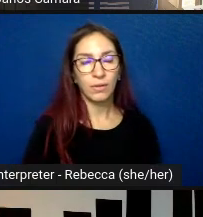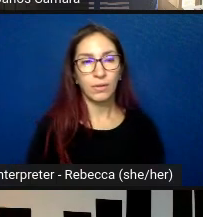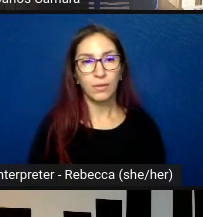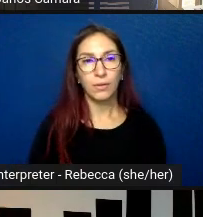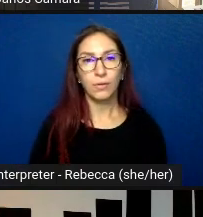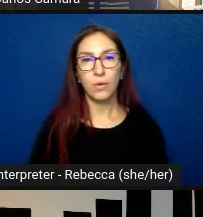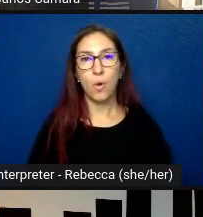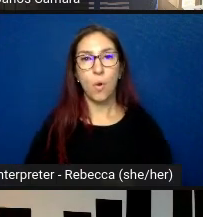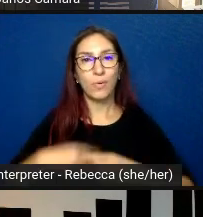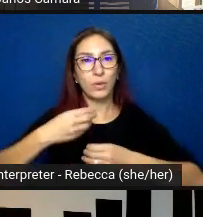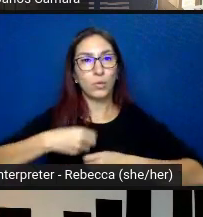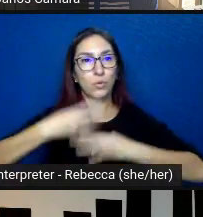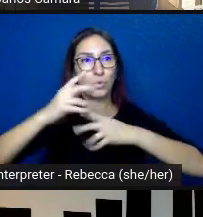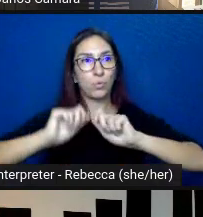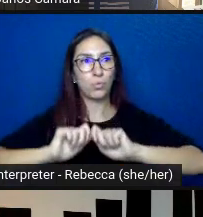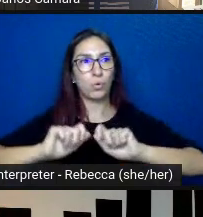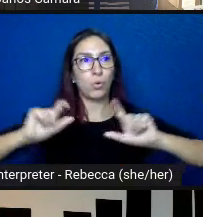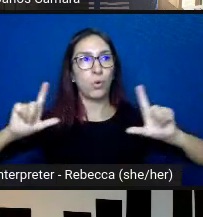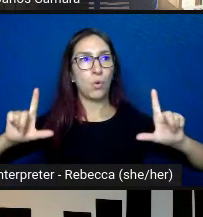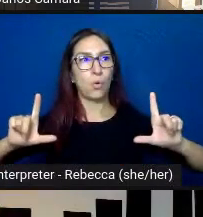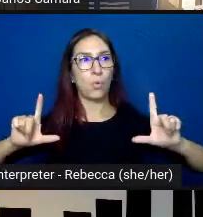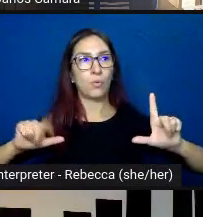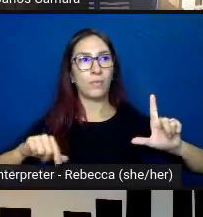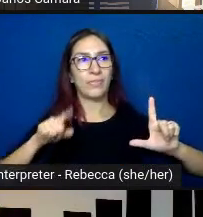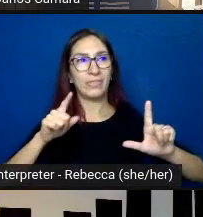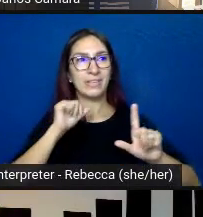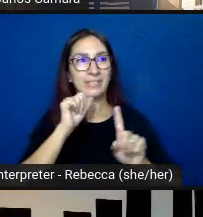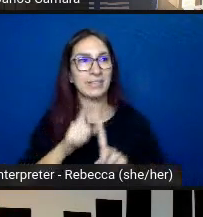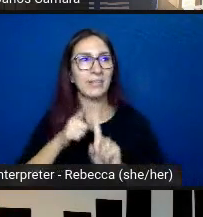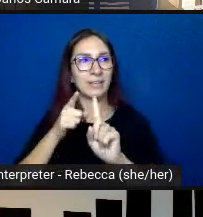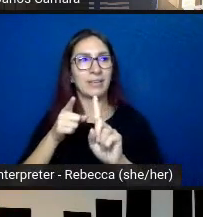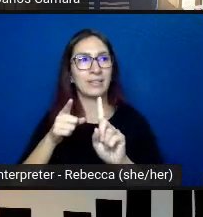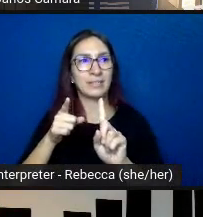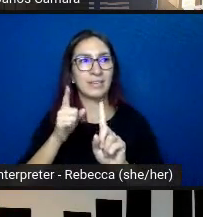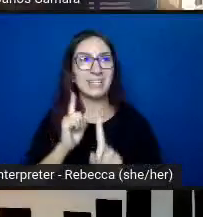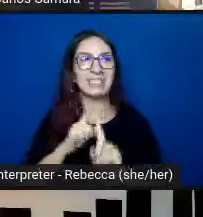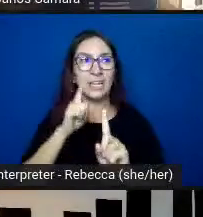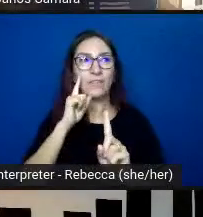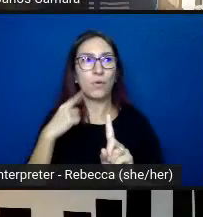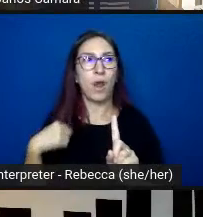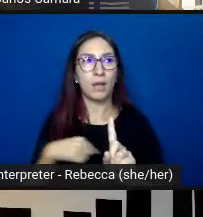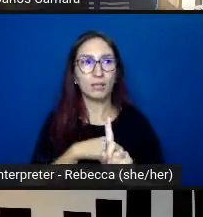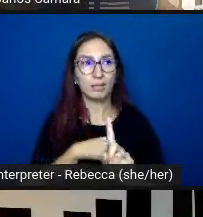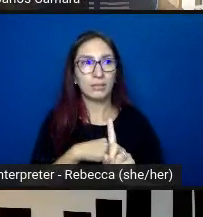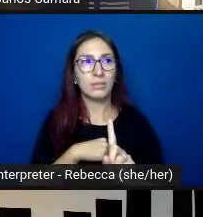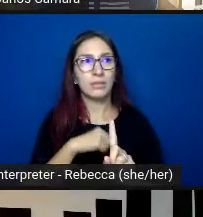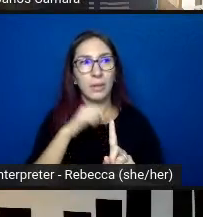I think we have a demo here. Let's share if it's working.